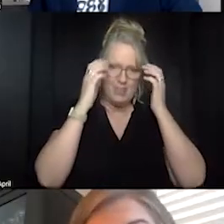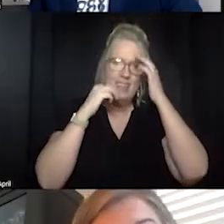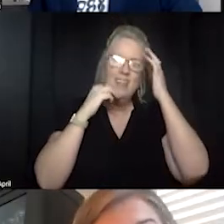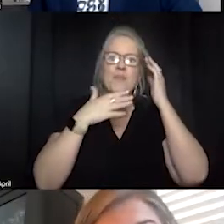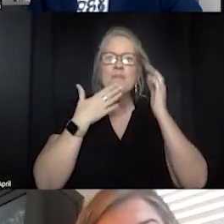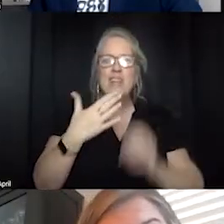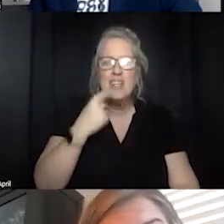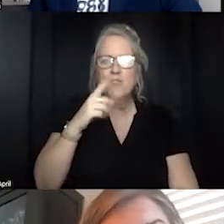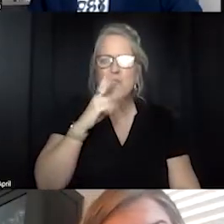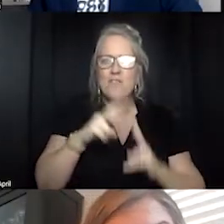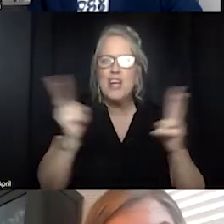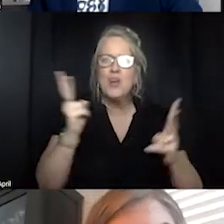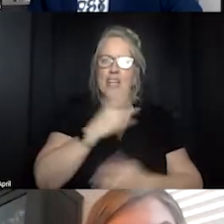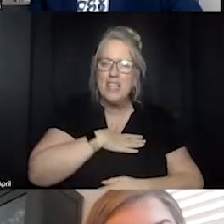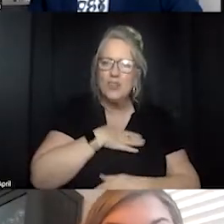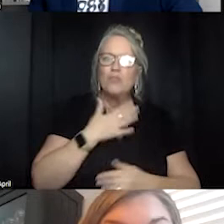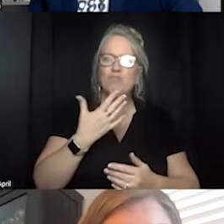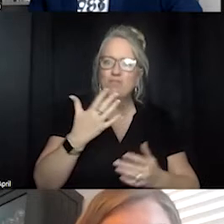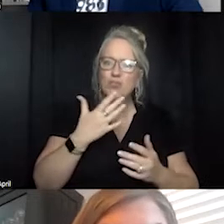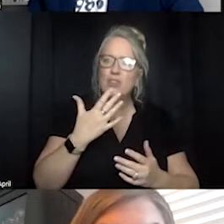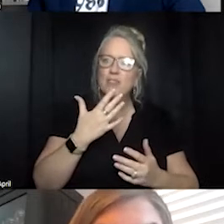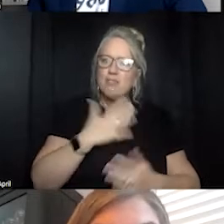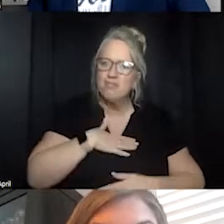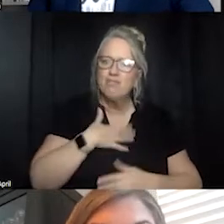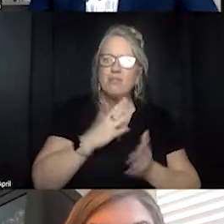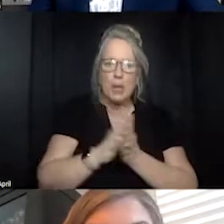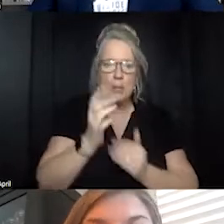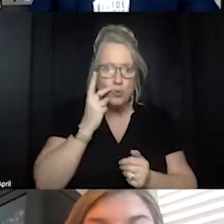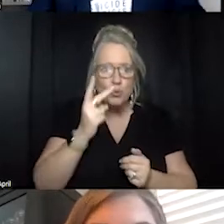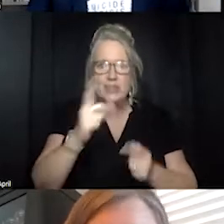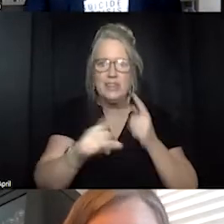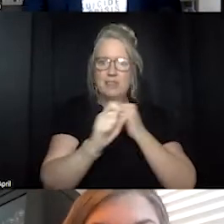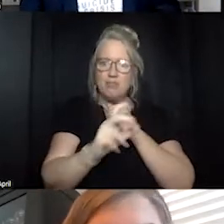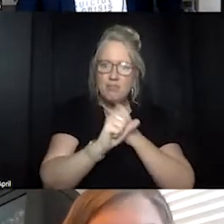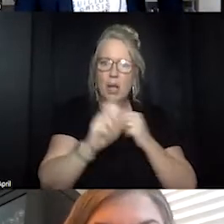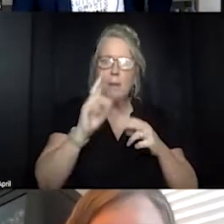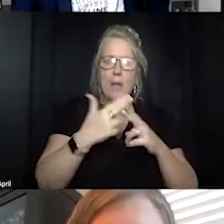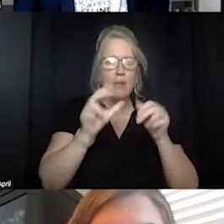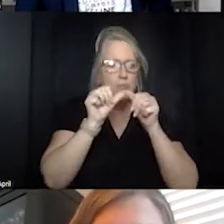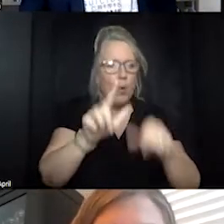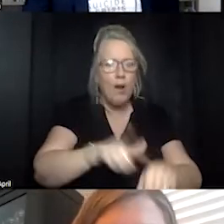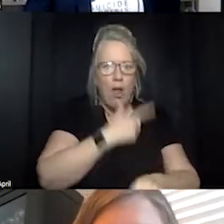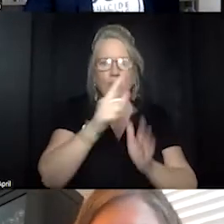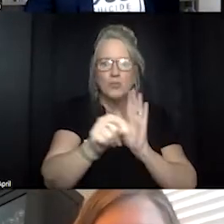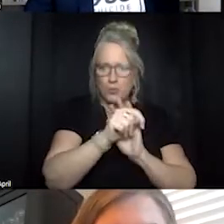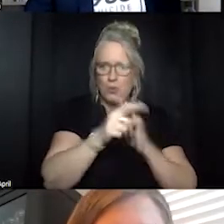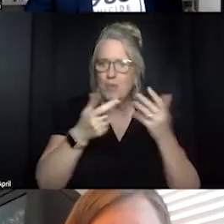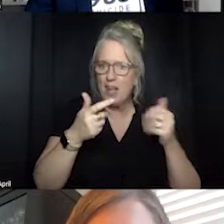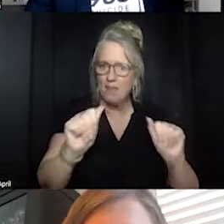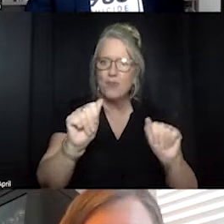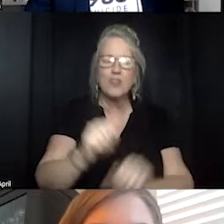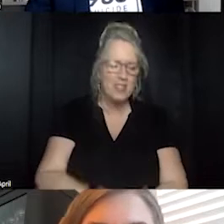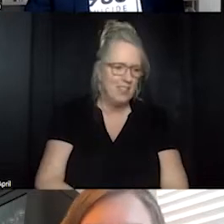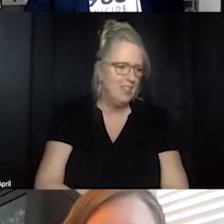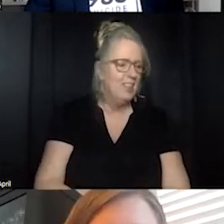REALLY ENENCOURAGING TO SEE COVERAGE FOCUSED ON THE LONG TERM EFFORT THAT, IT'S NOT ABOUT,